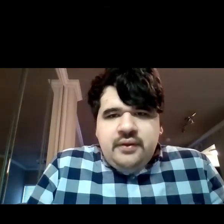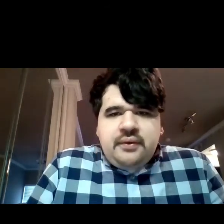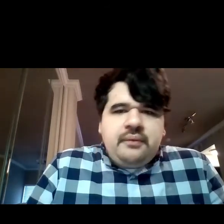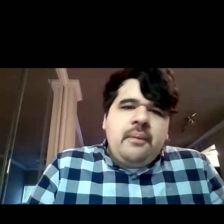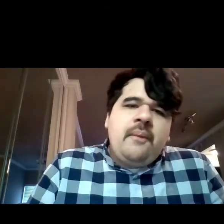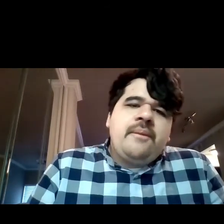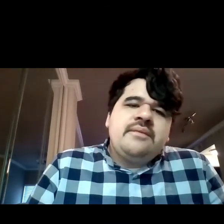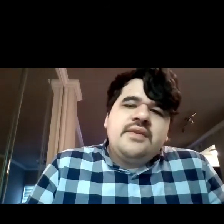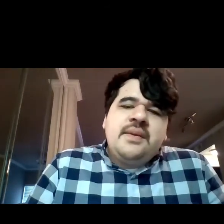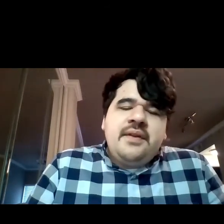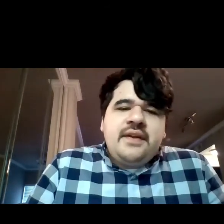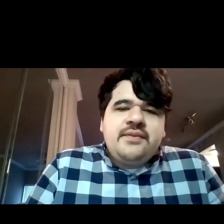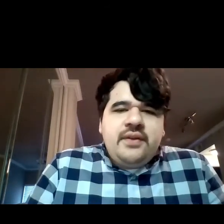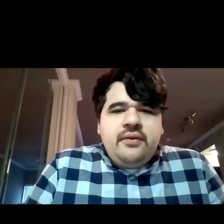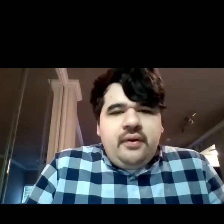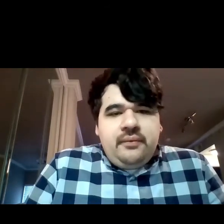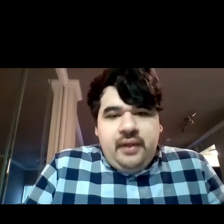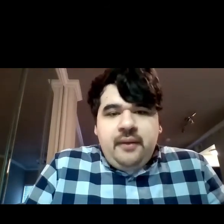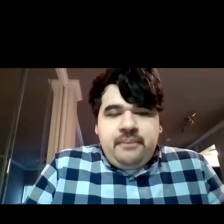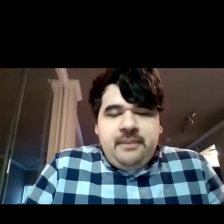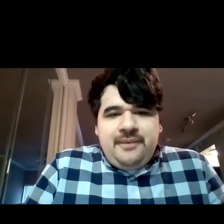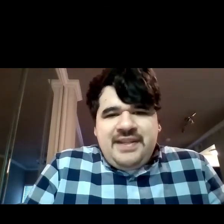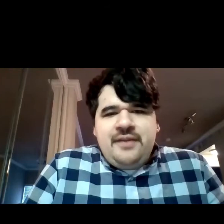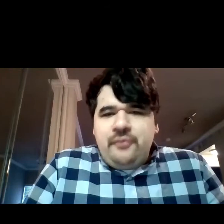So, some of the things we do or we help people obtain,